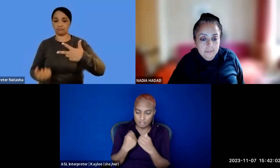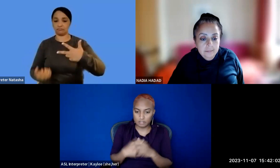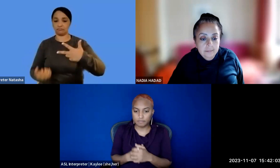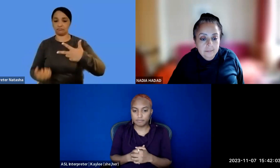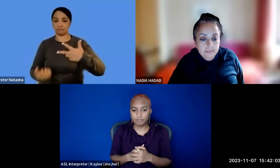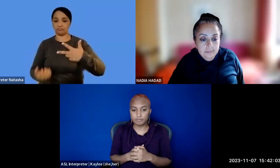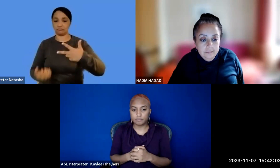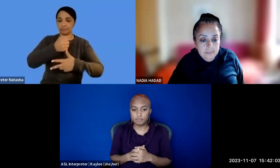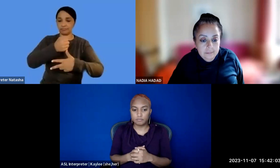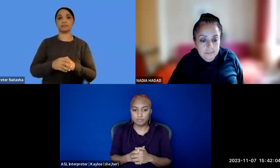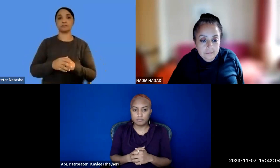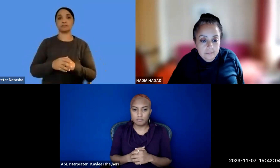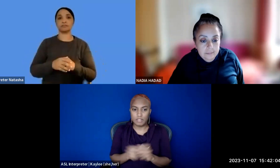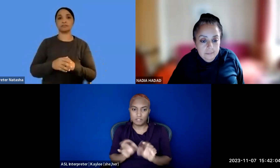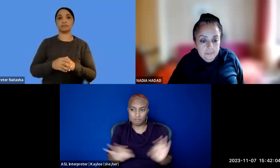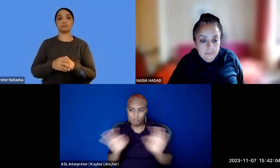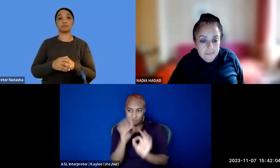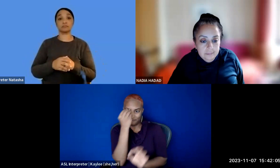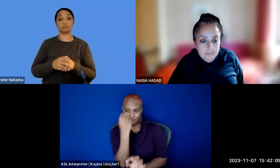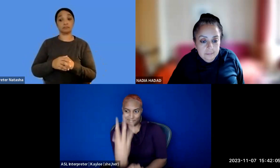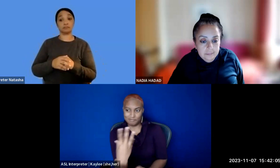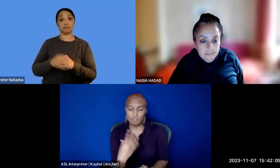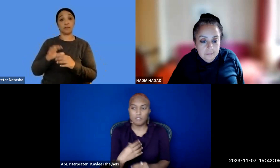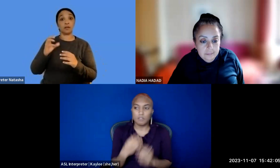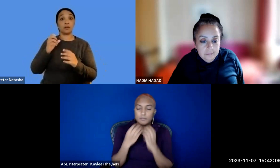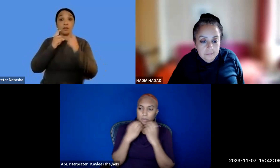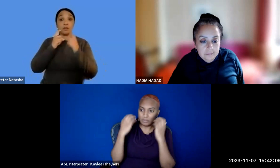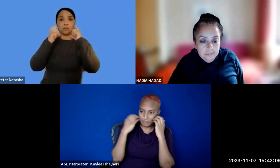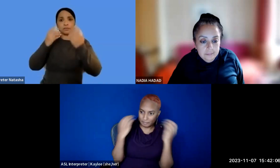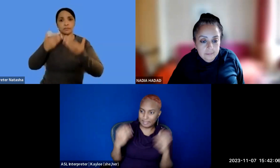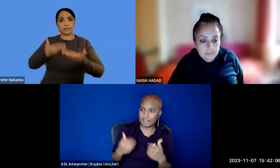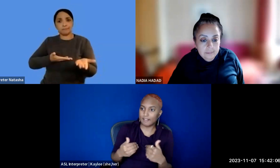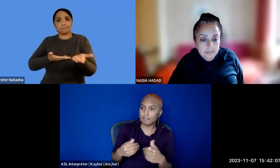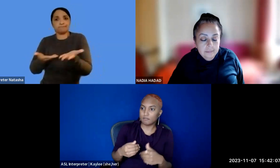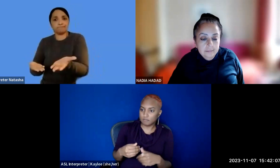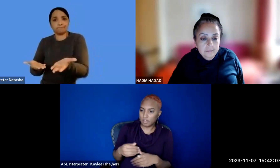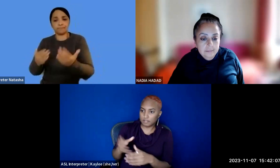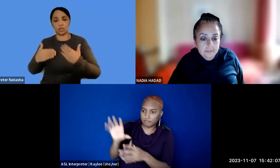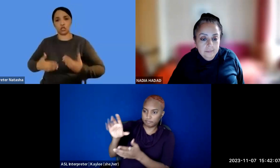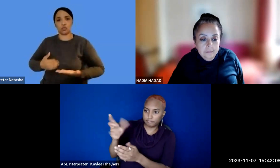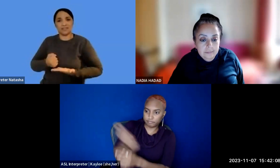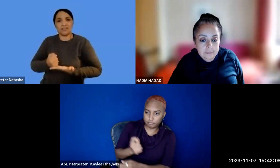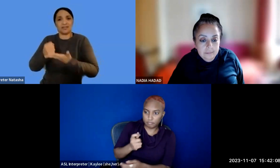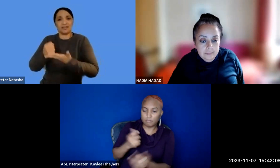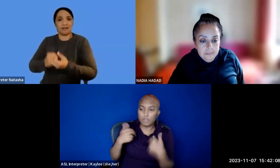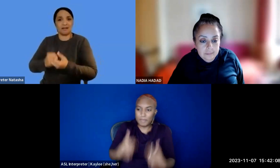also benefited from humanitarian aid, managed through the ECO Office based in Pretoria.